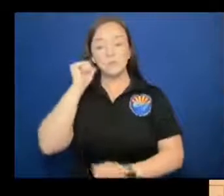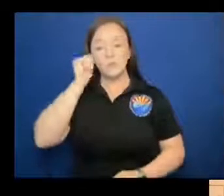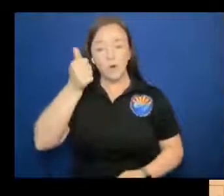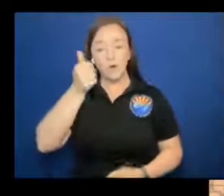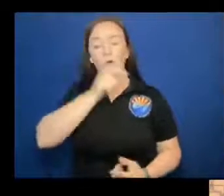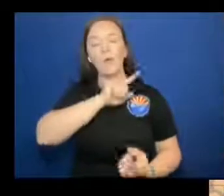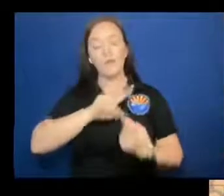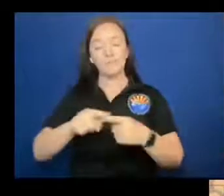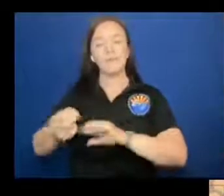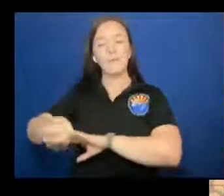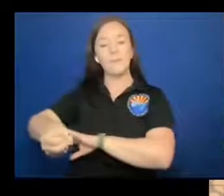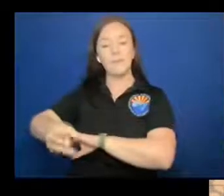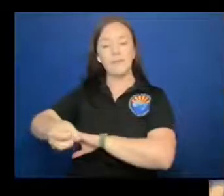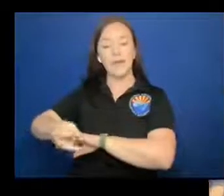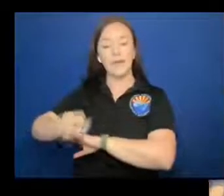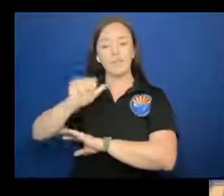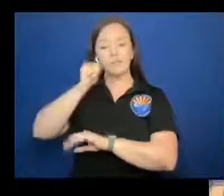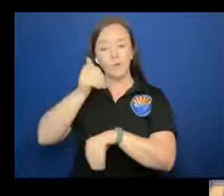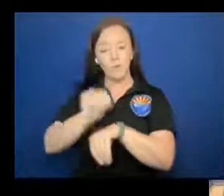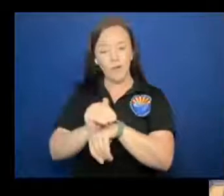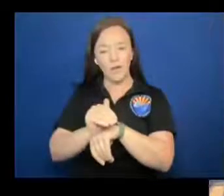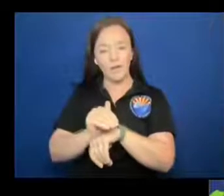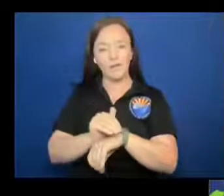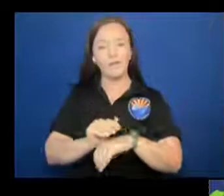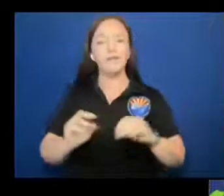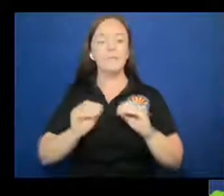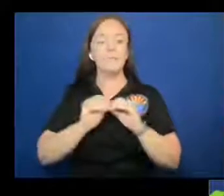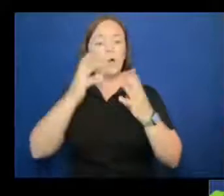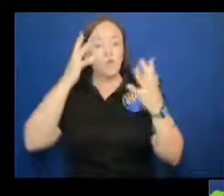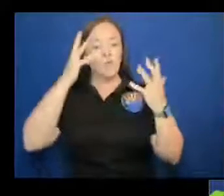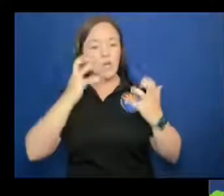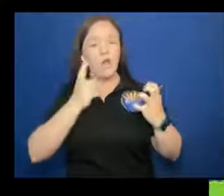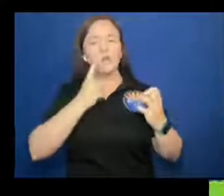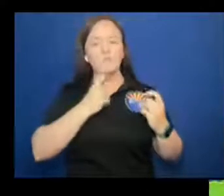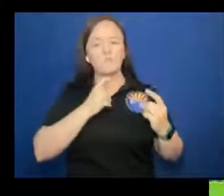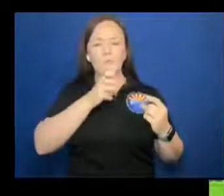HAPPENED LAST WEEK, STILL A LITTLE BIT OF HEAT UP THERE